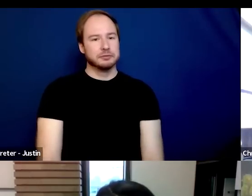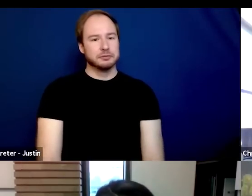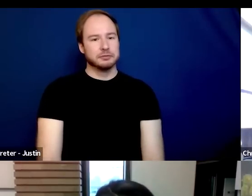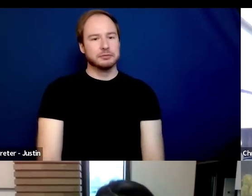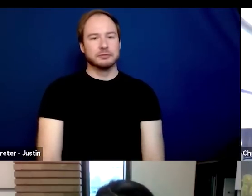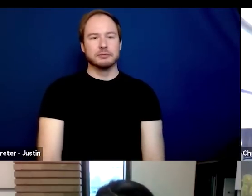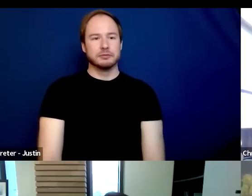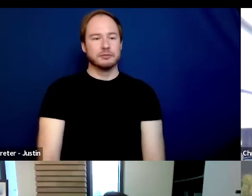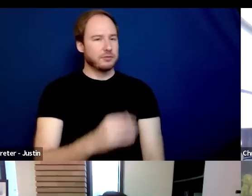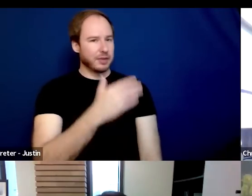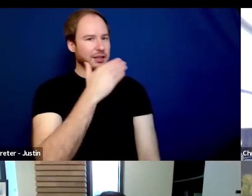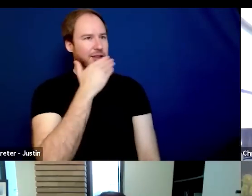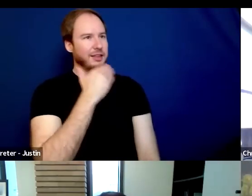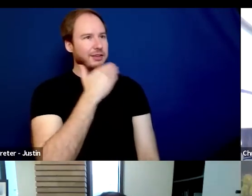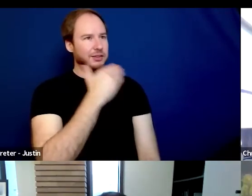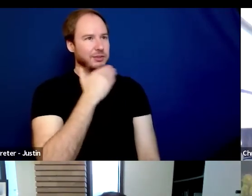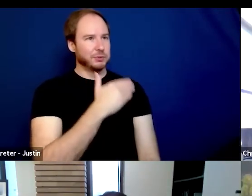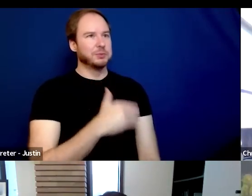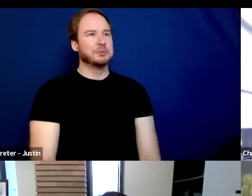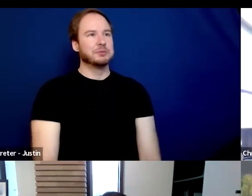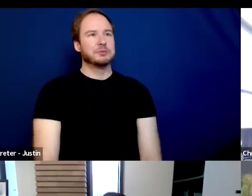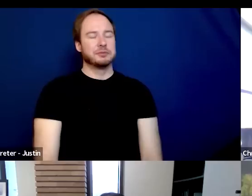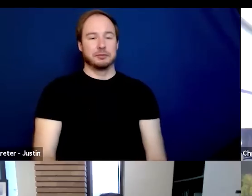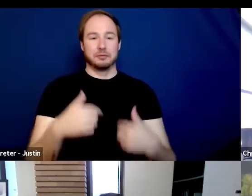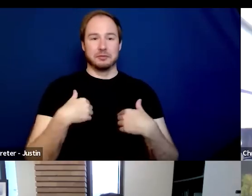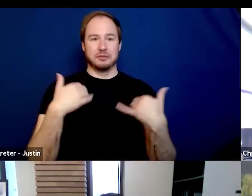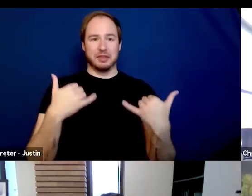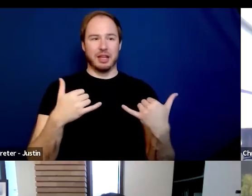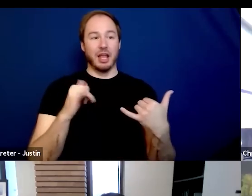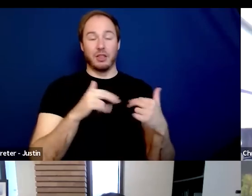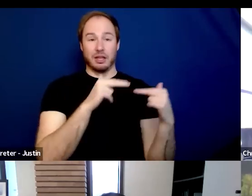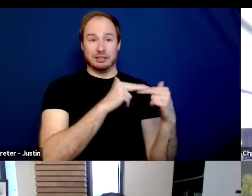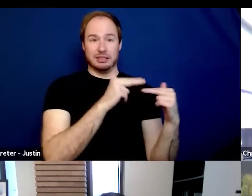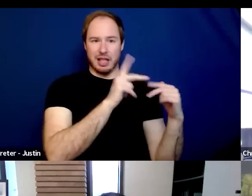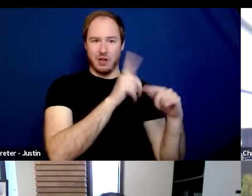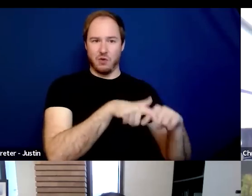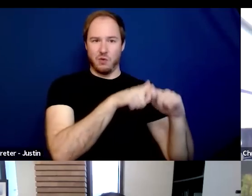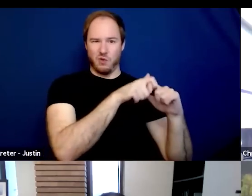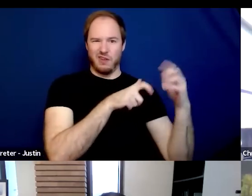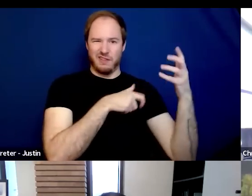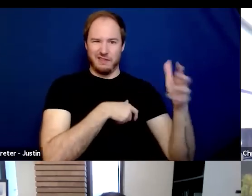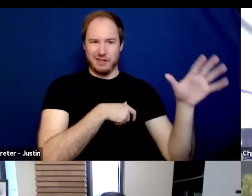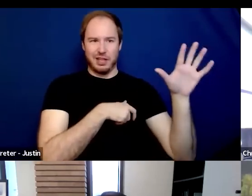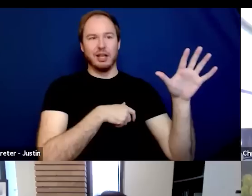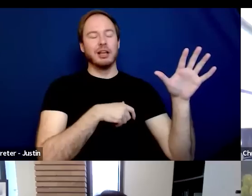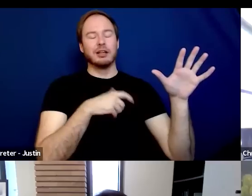Wonderful. Thank you so much. I am going to stop sharing the presentation so that we can all...